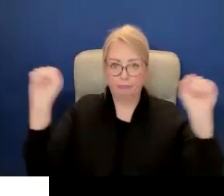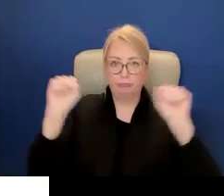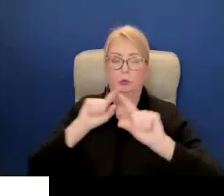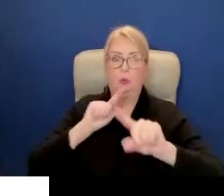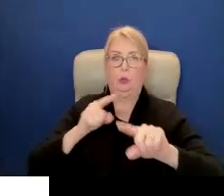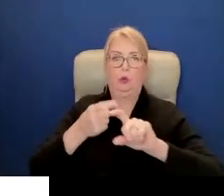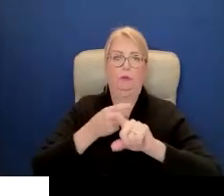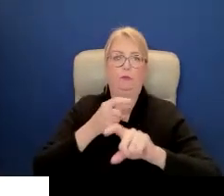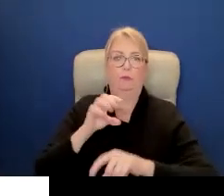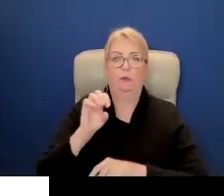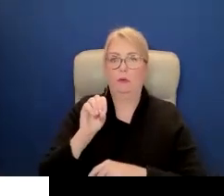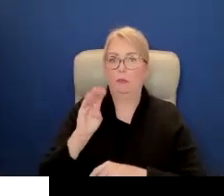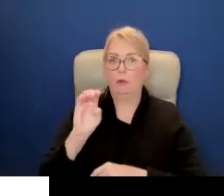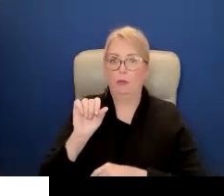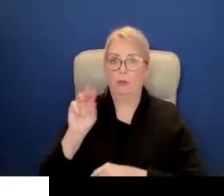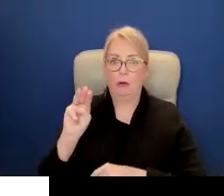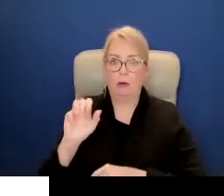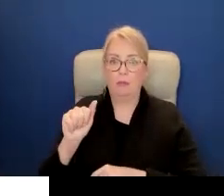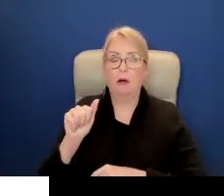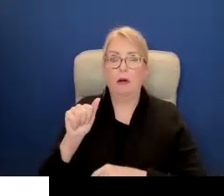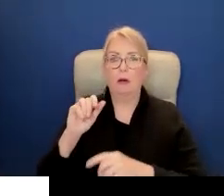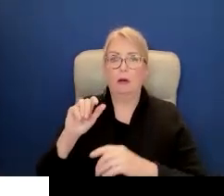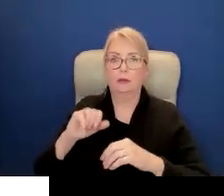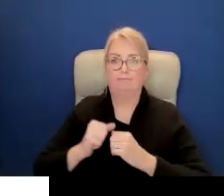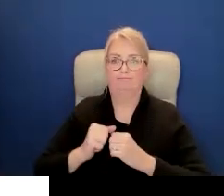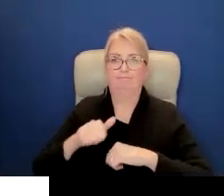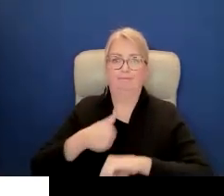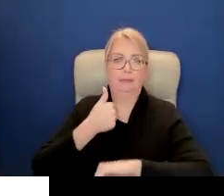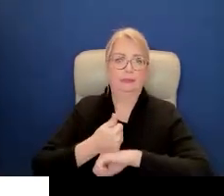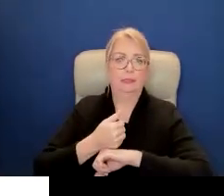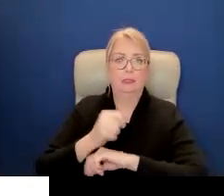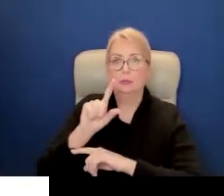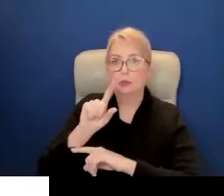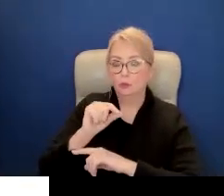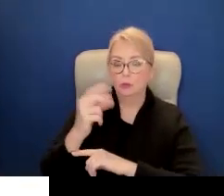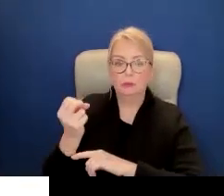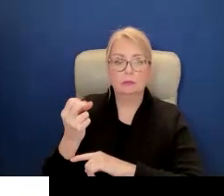executed back in 2012. This extends protections from deportation